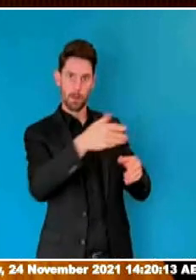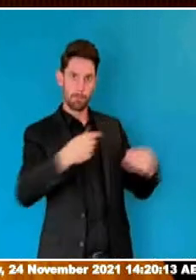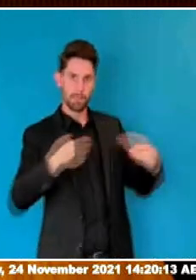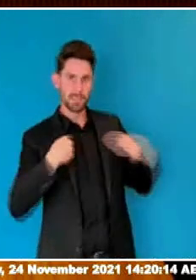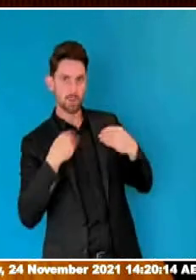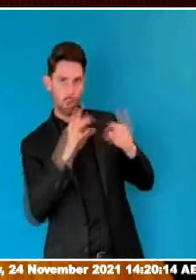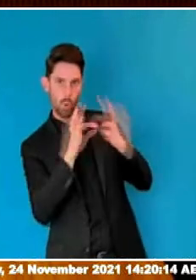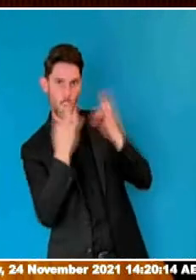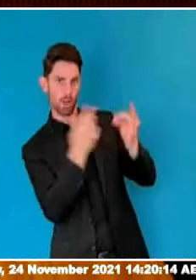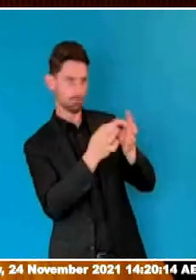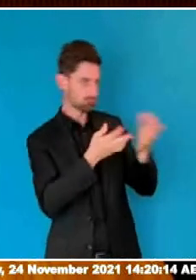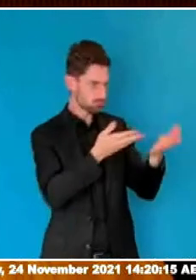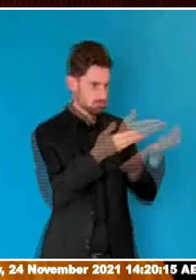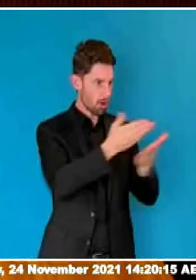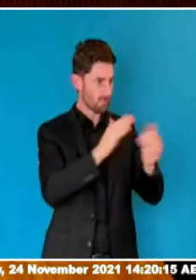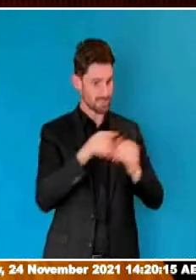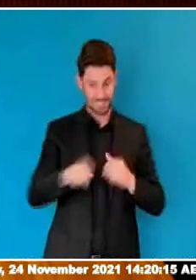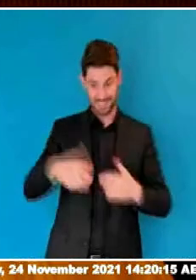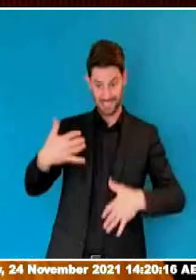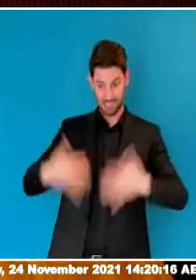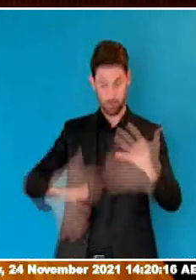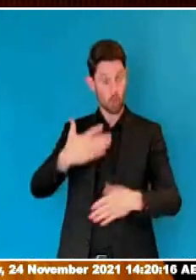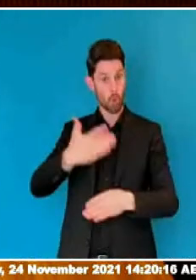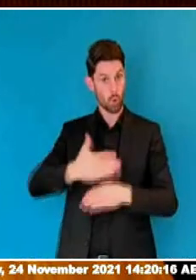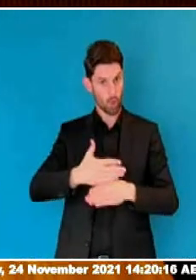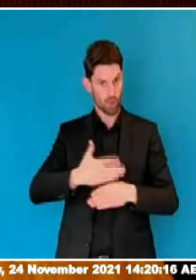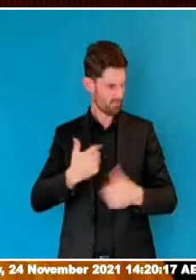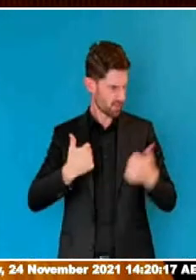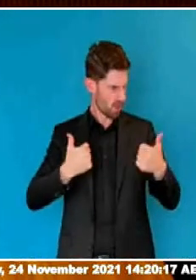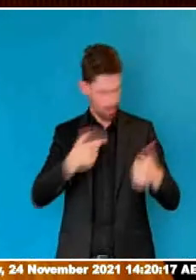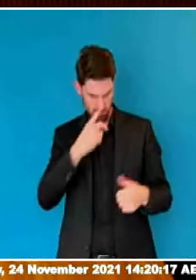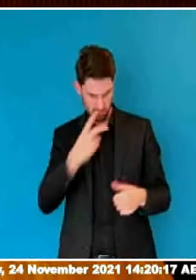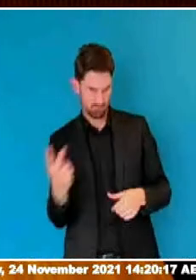and the capability of an injured worker returning to work, I guess, rather than look